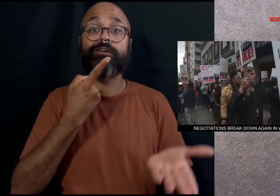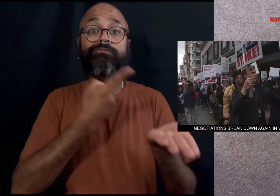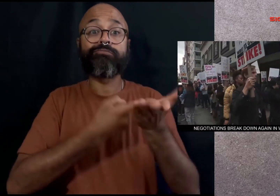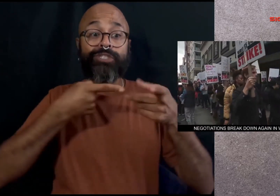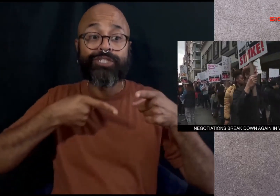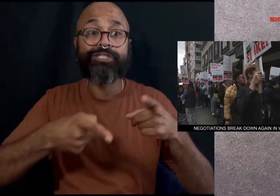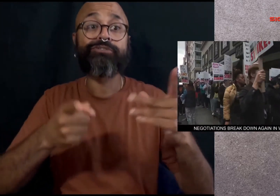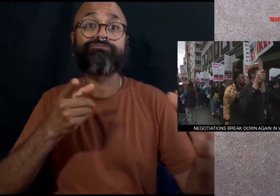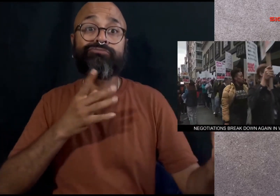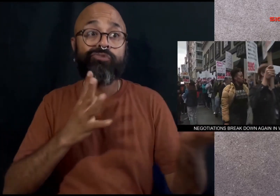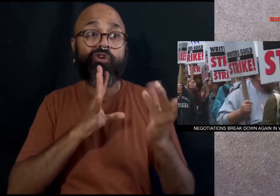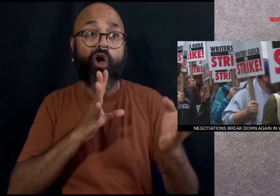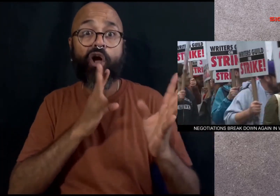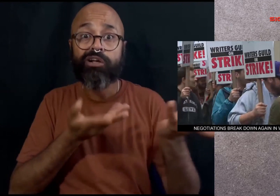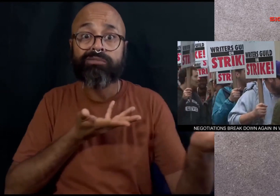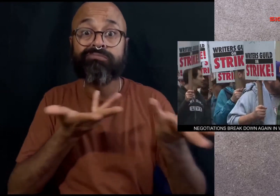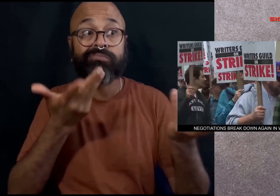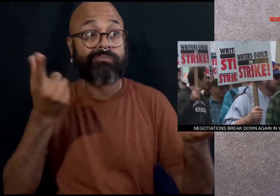No agreement was reached during talks on Friday.